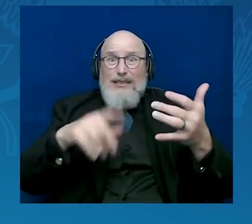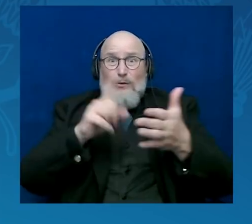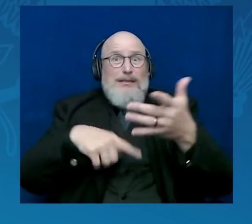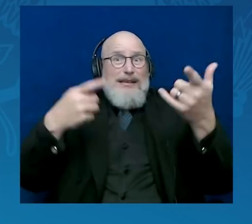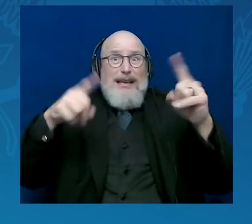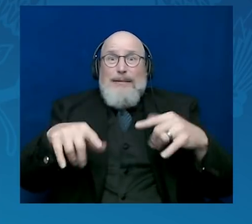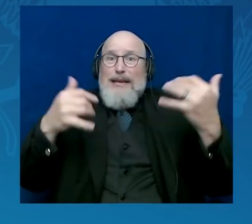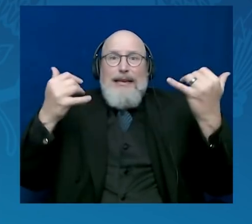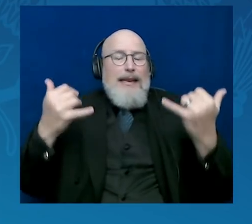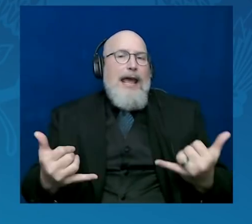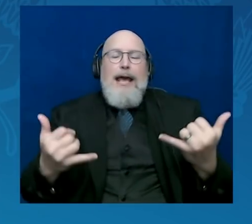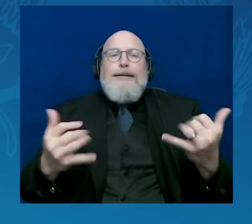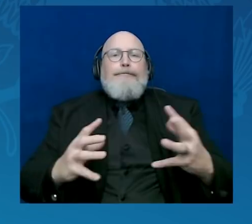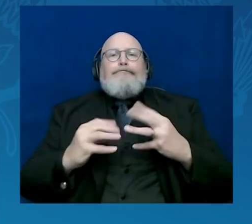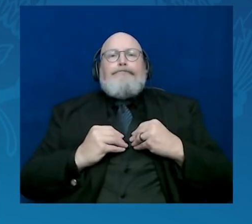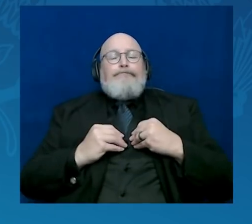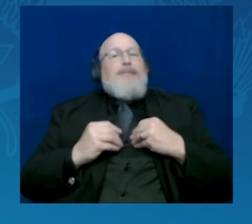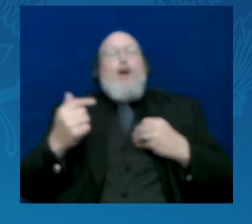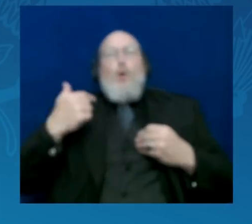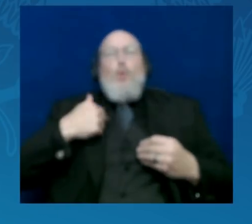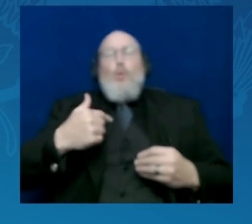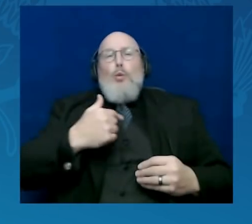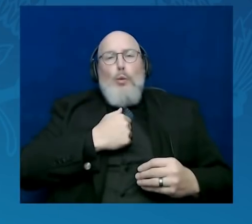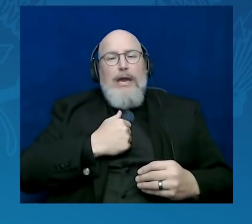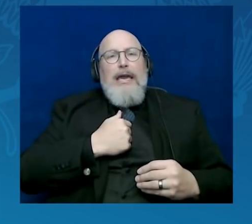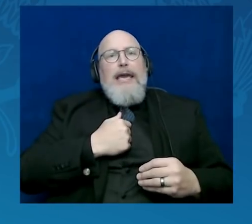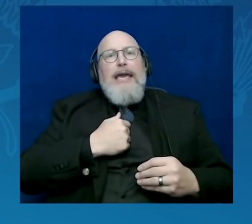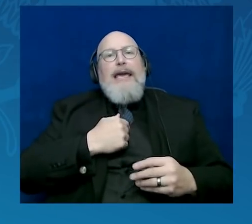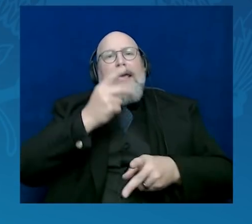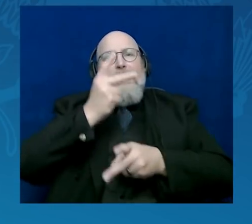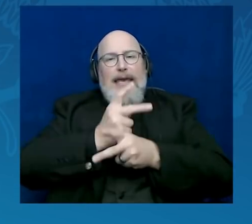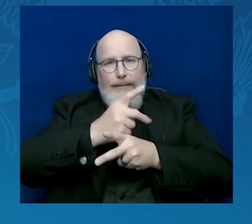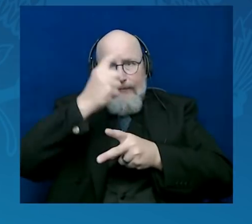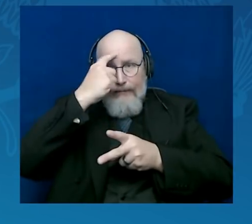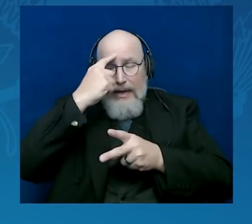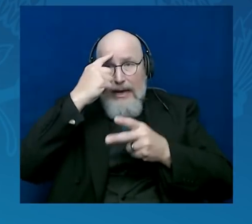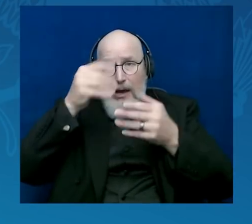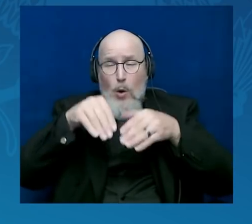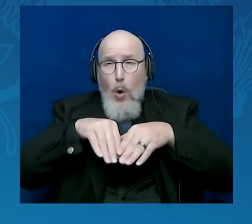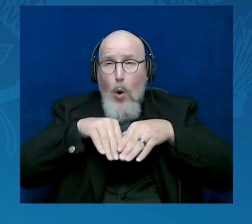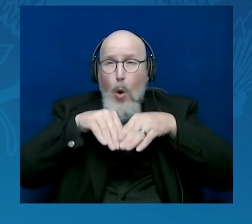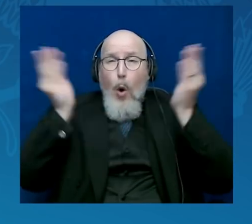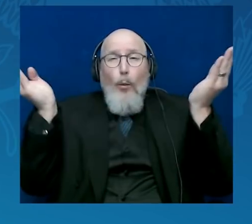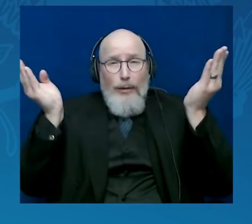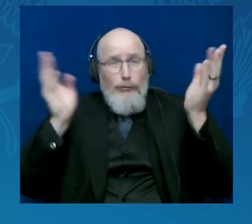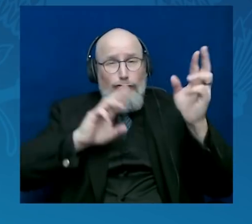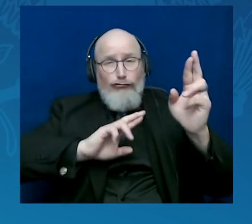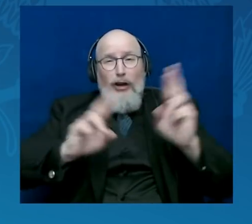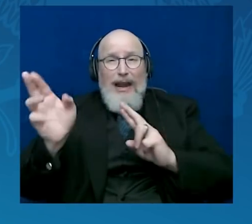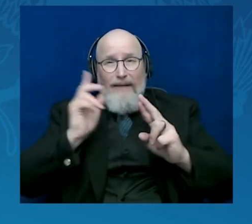We remain open to diplomacy. We have said it continuously, and our deeds, our words,